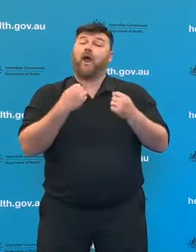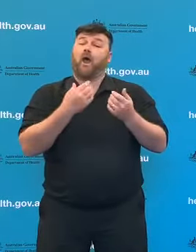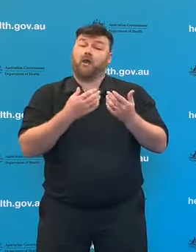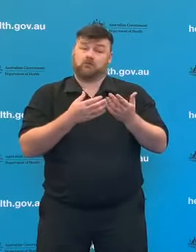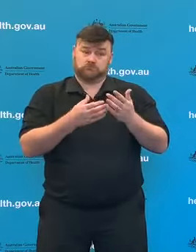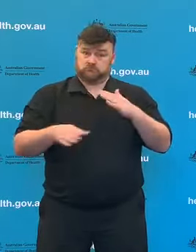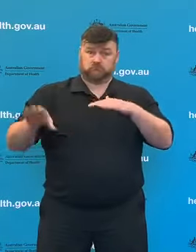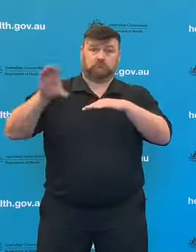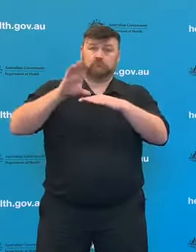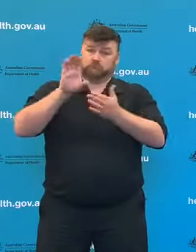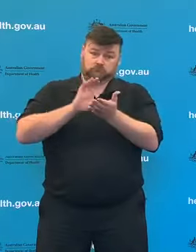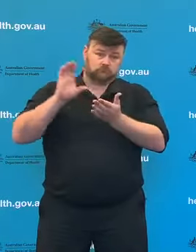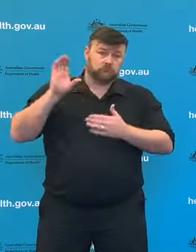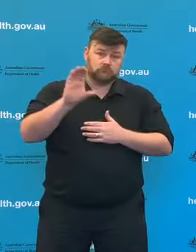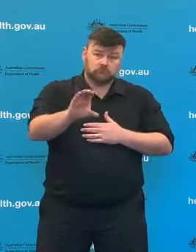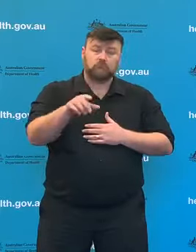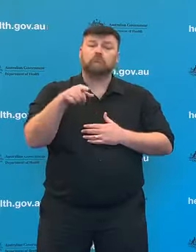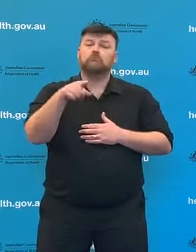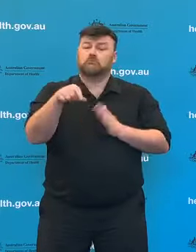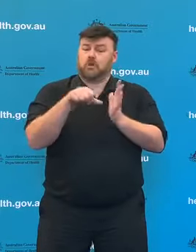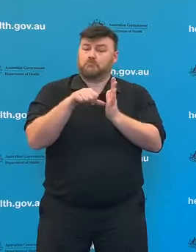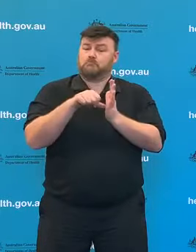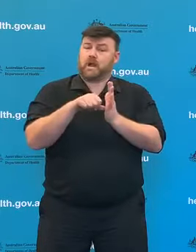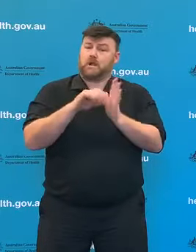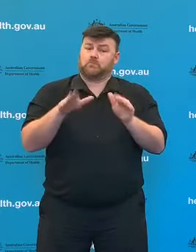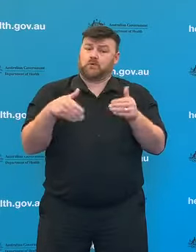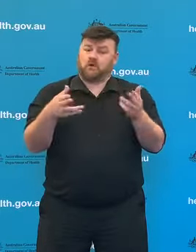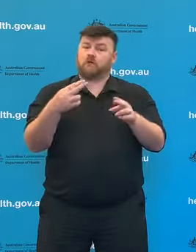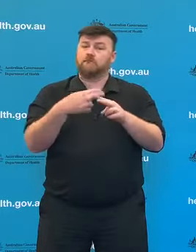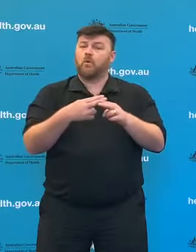include more money going towards ensuring that workers aren't